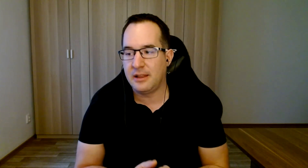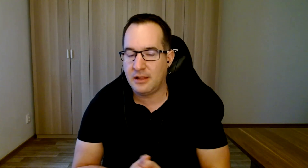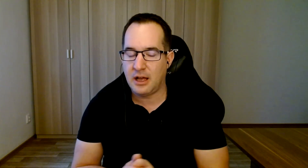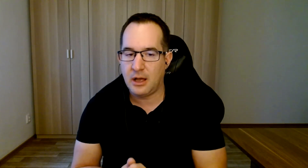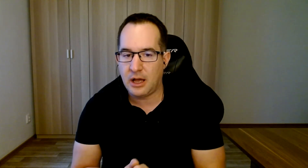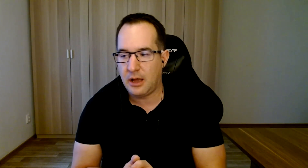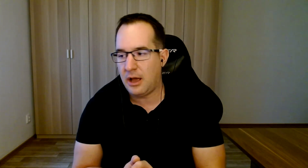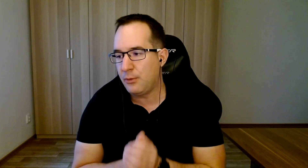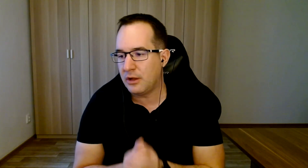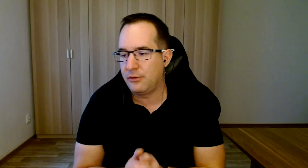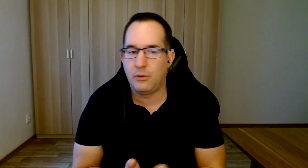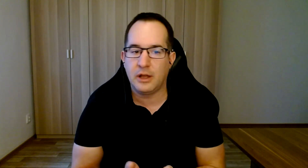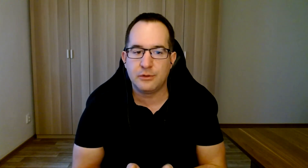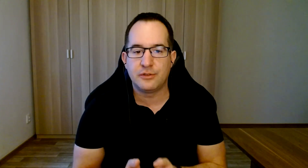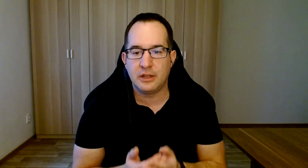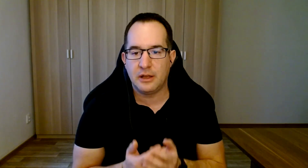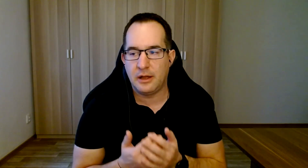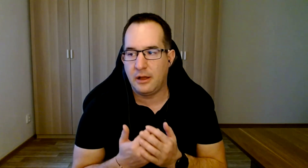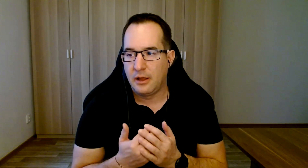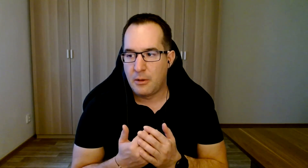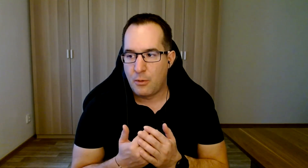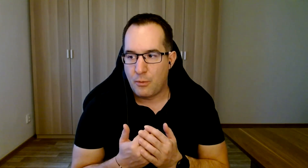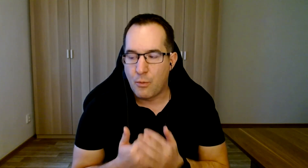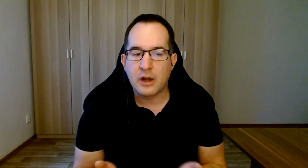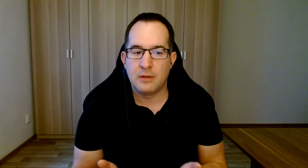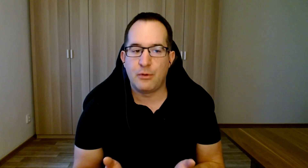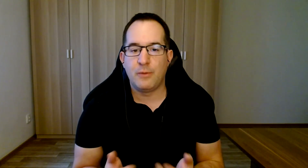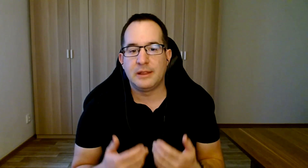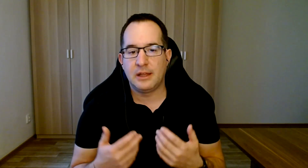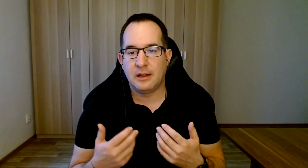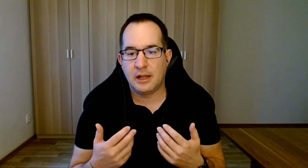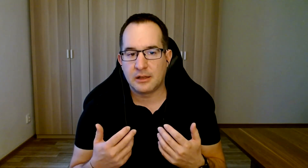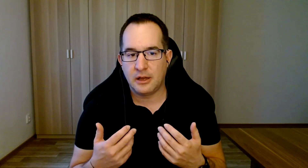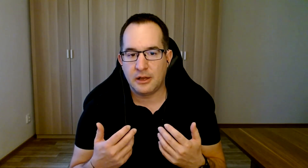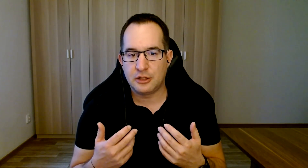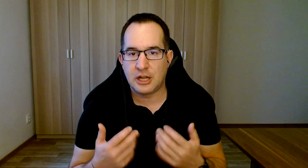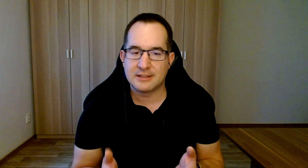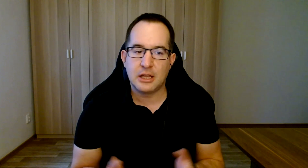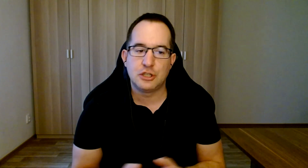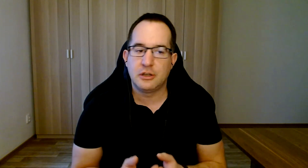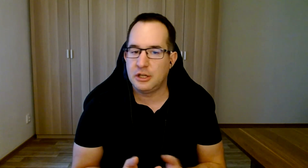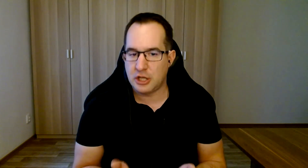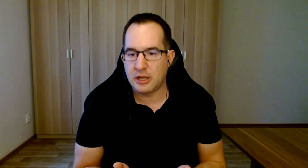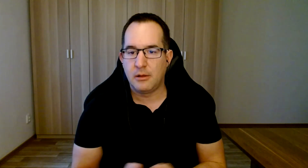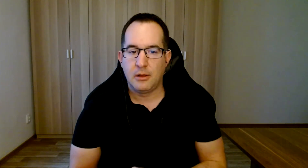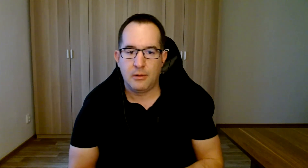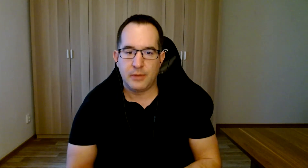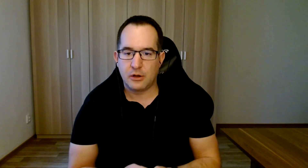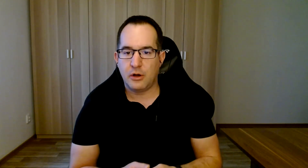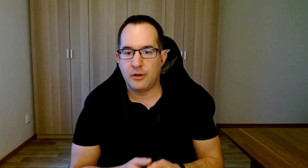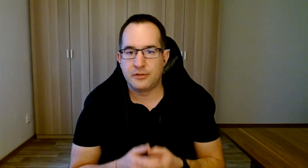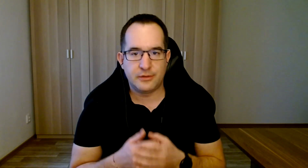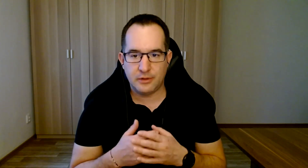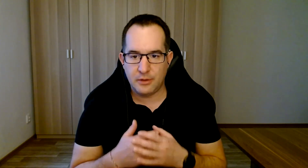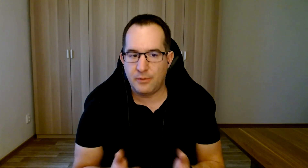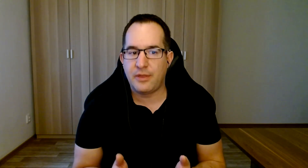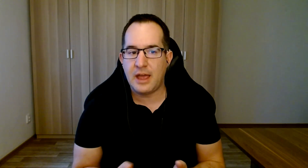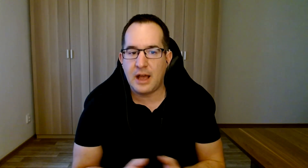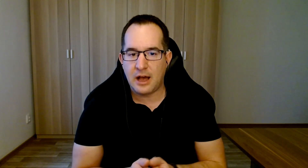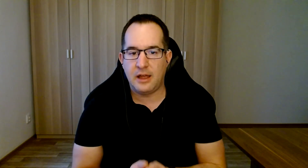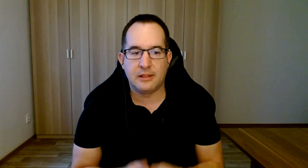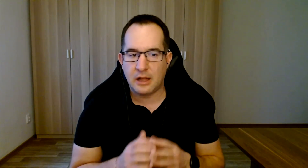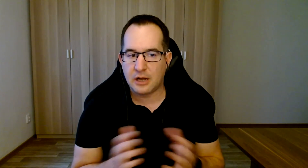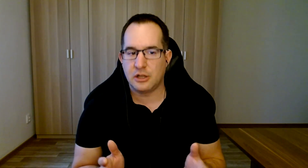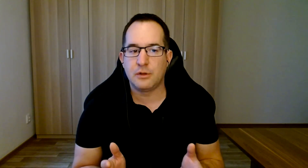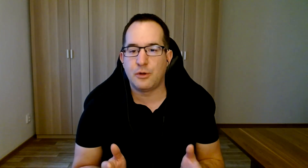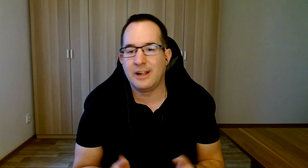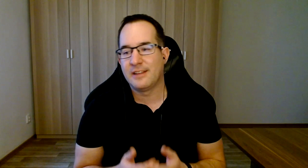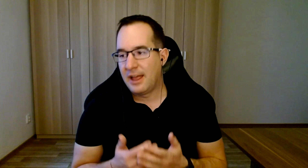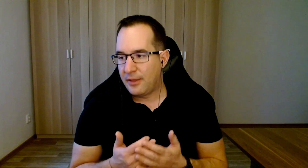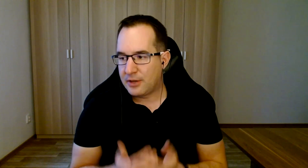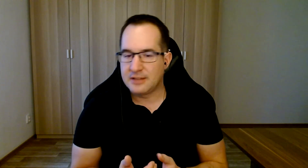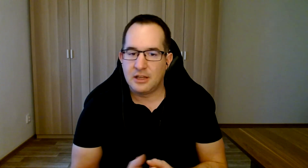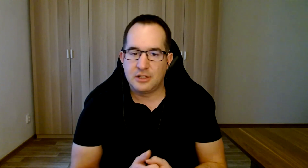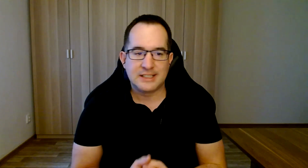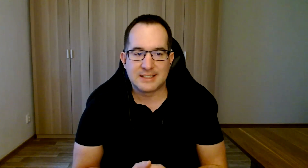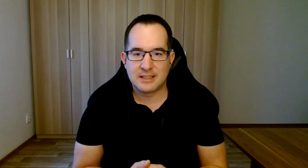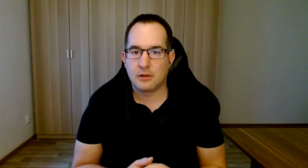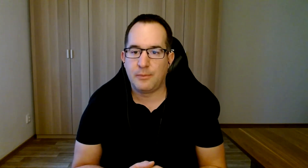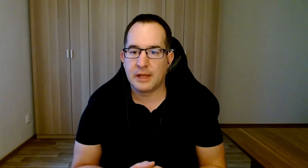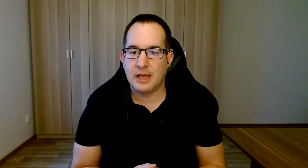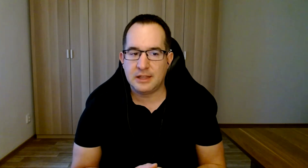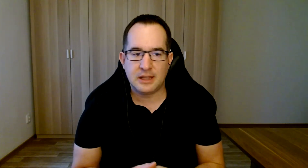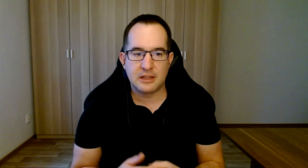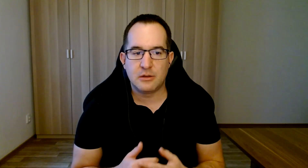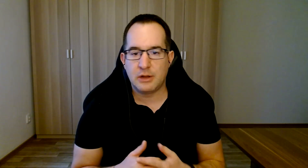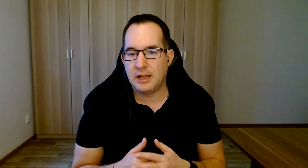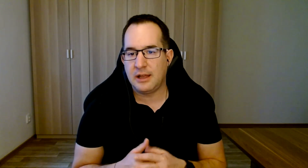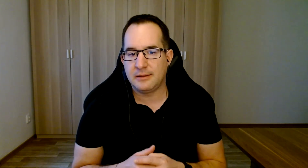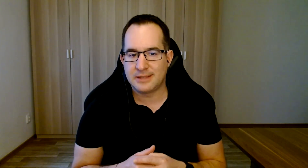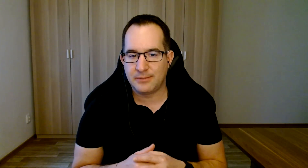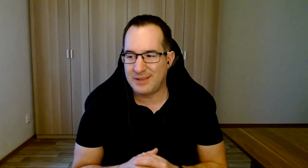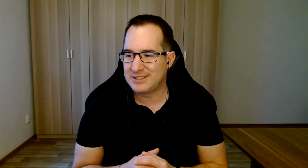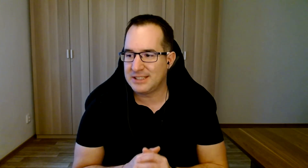And I would also like to see more improvement in translation in general, because even with AI and Large Language Models, translation is still complicated and really sometimes